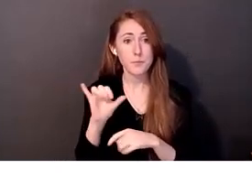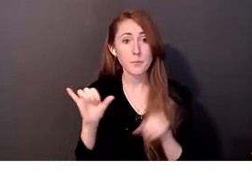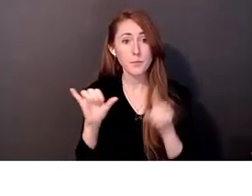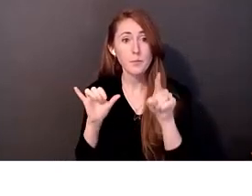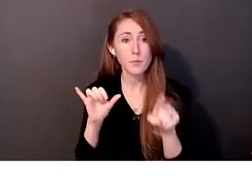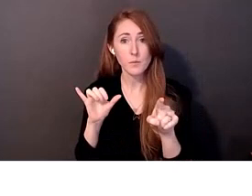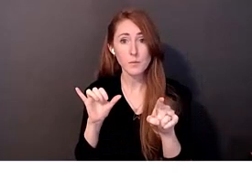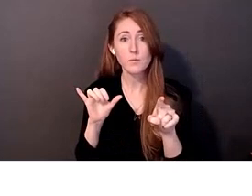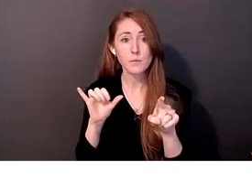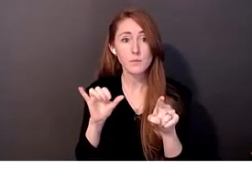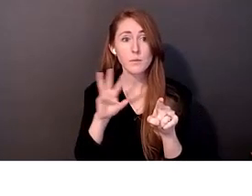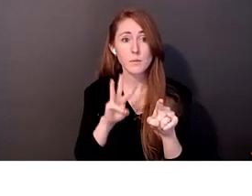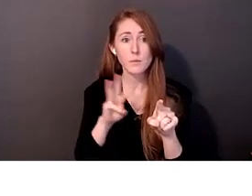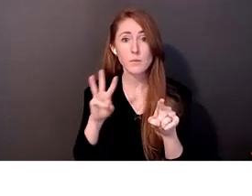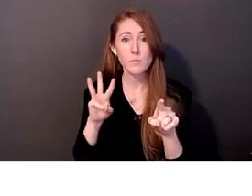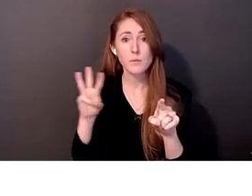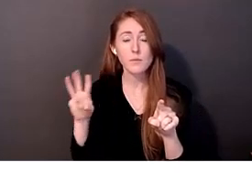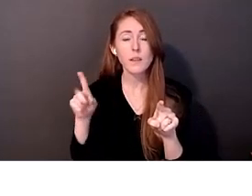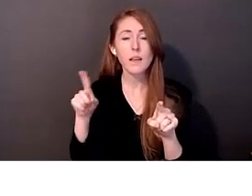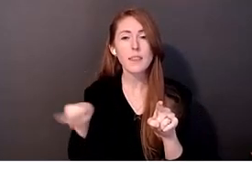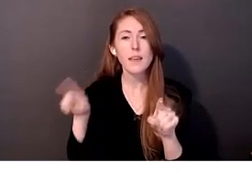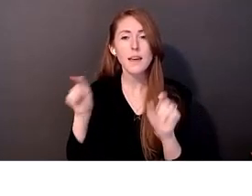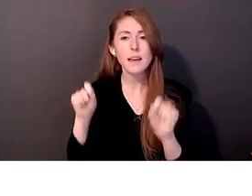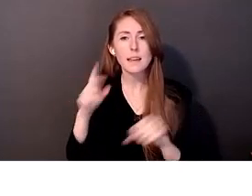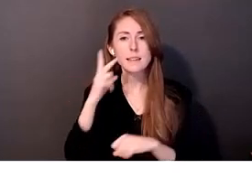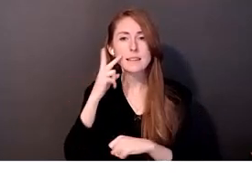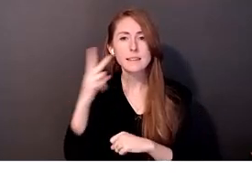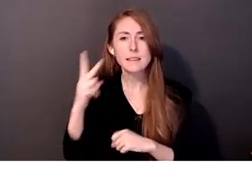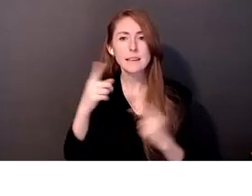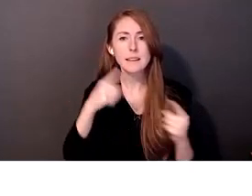can see the events that are happening across the country.